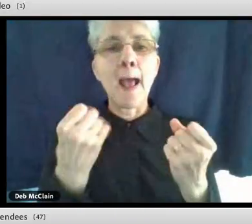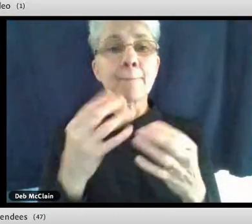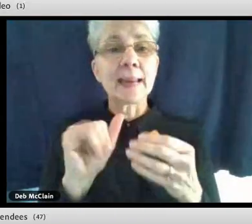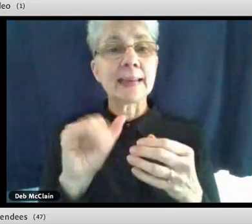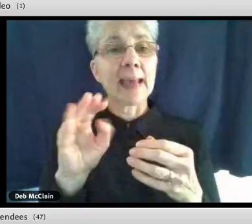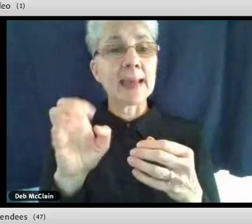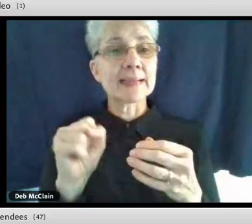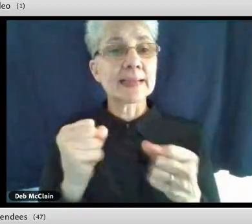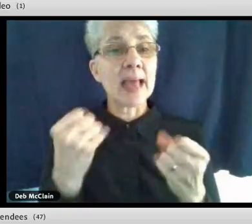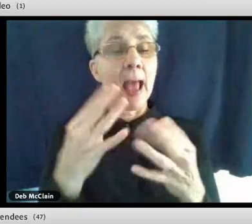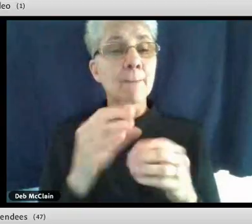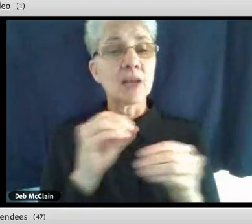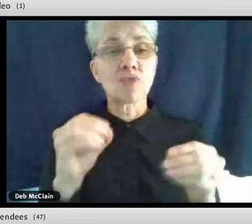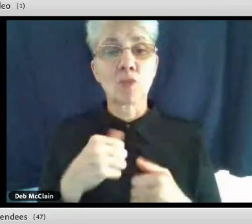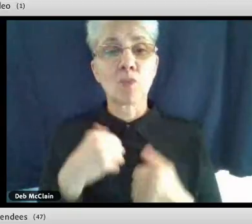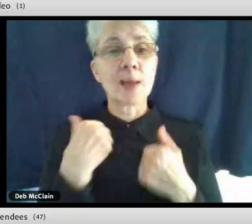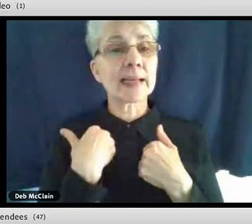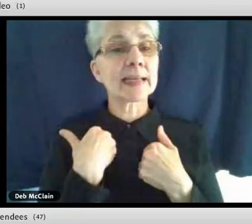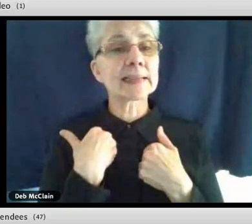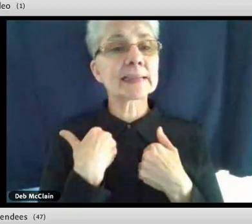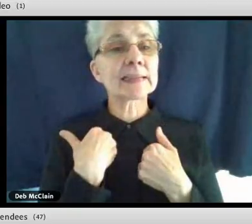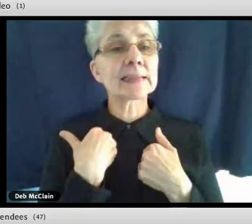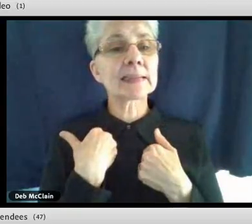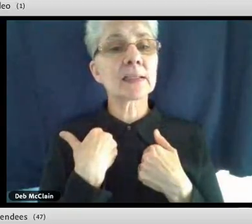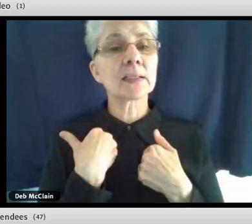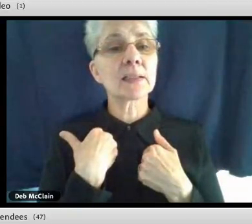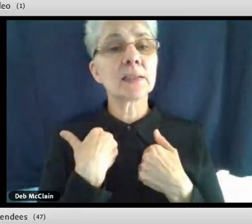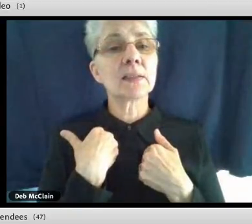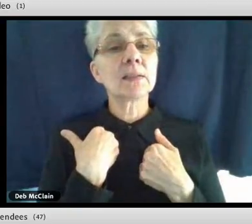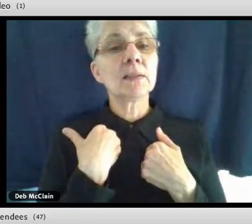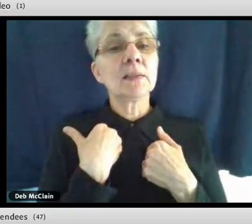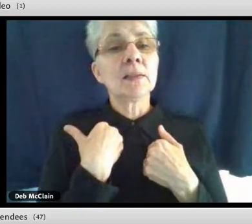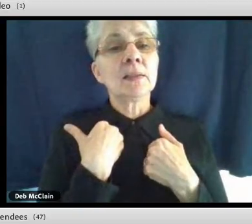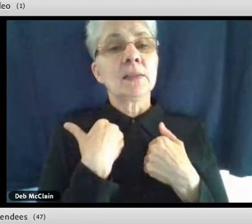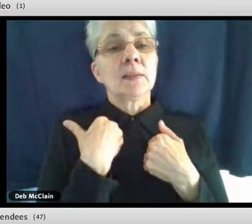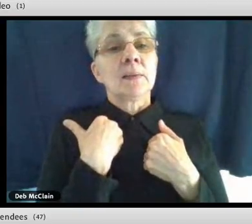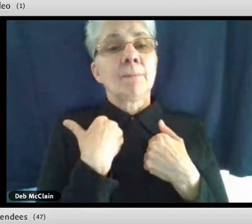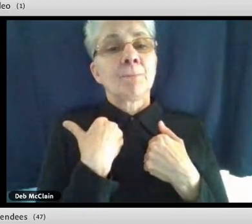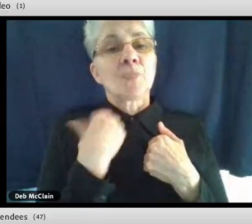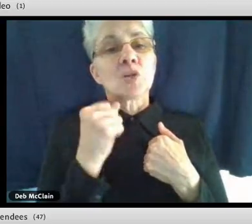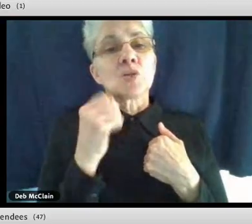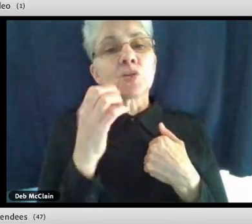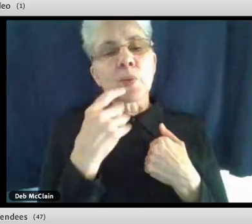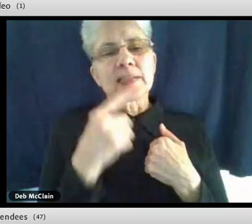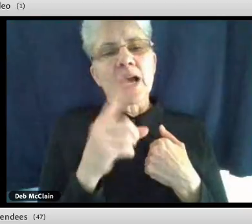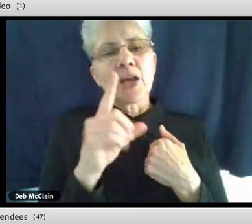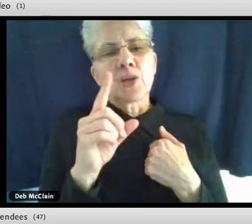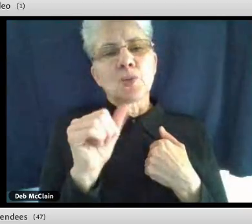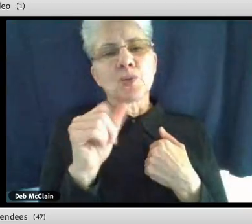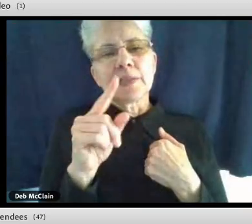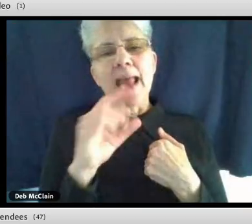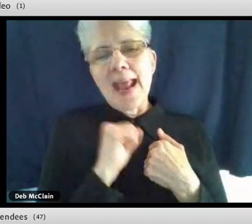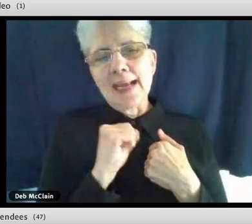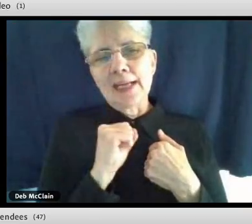it'll tell you how many cases, how many are non-residents. It will also tell you the date range,